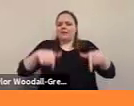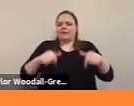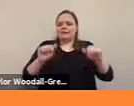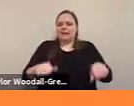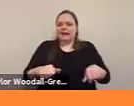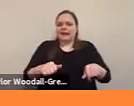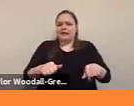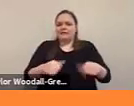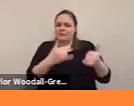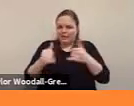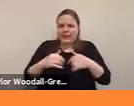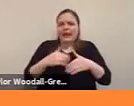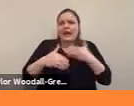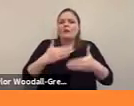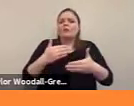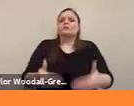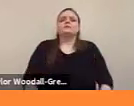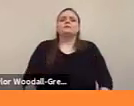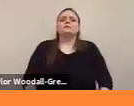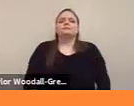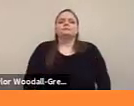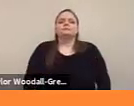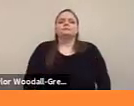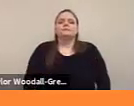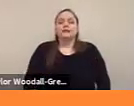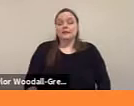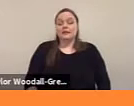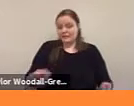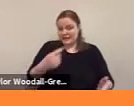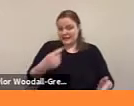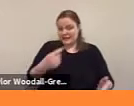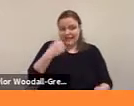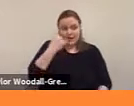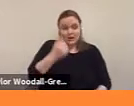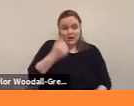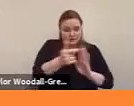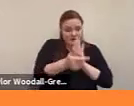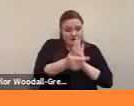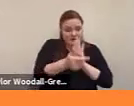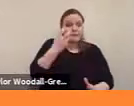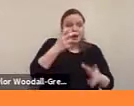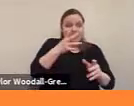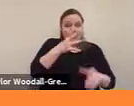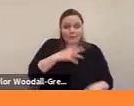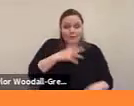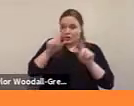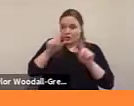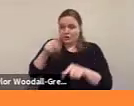So let's say there's a legally blind woman who goes to your website and she's trying to understand how your service can help her,